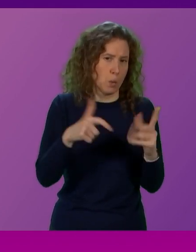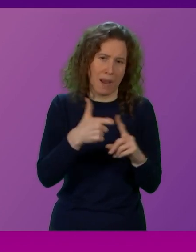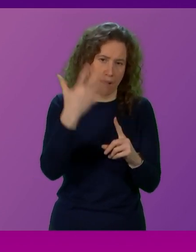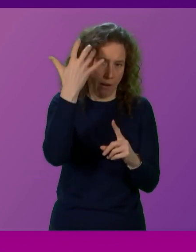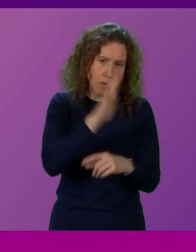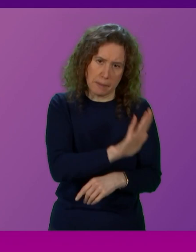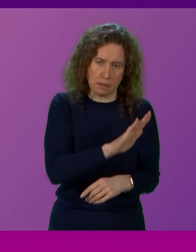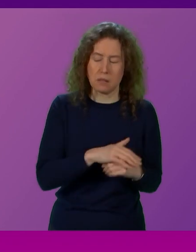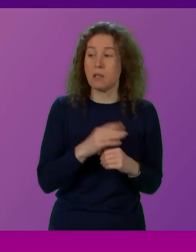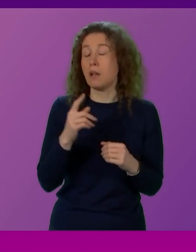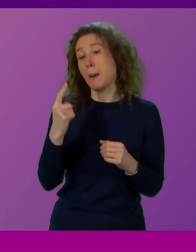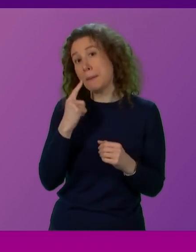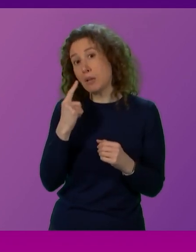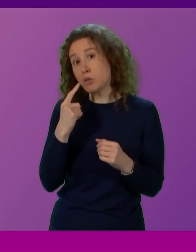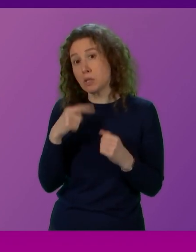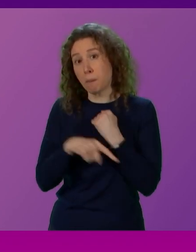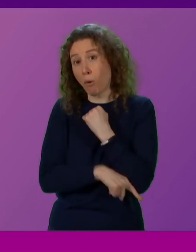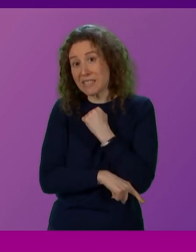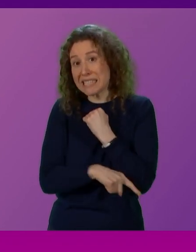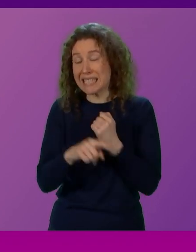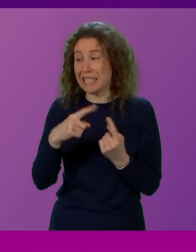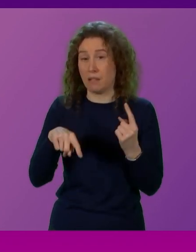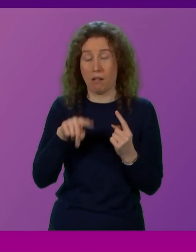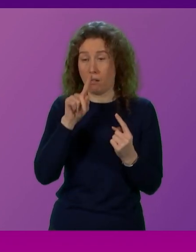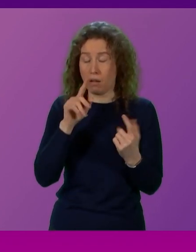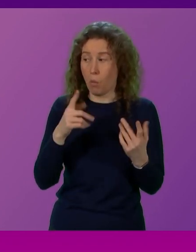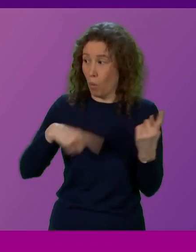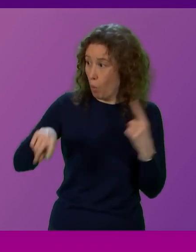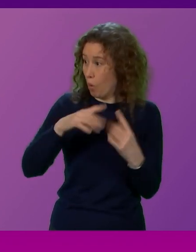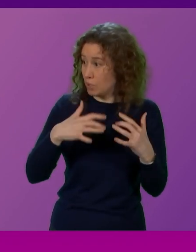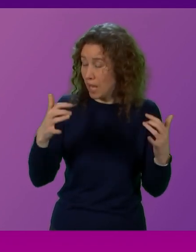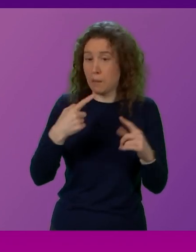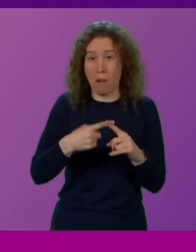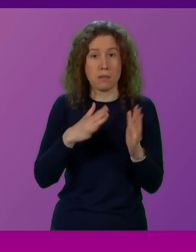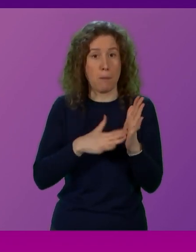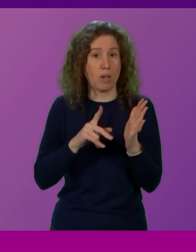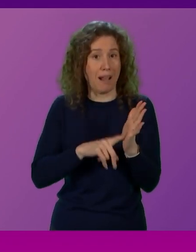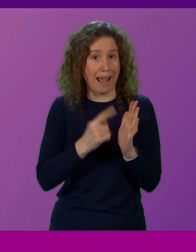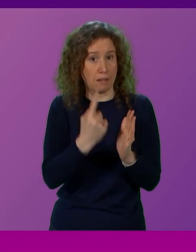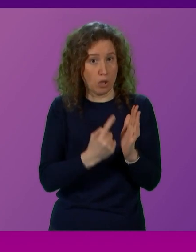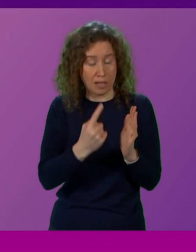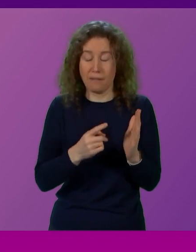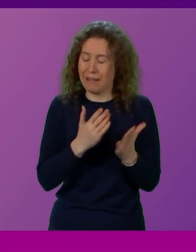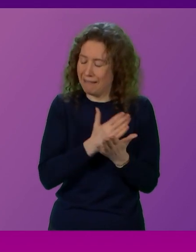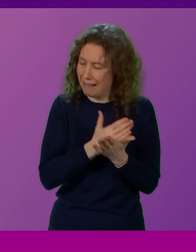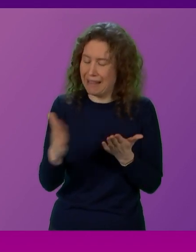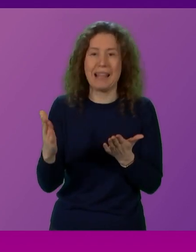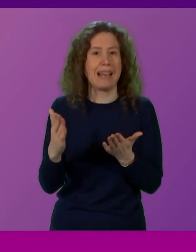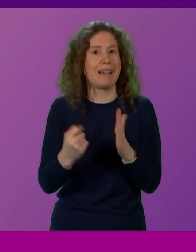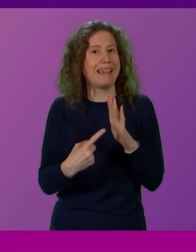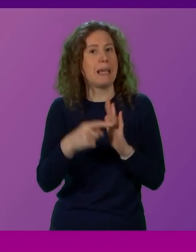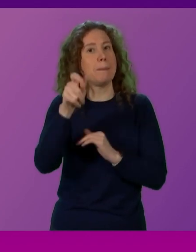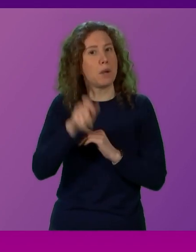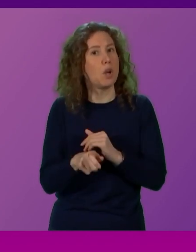On period poverty, all of us across the chamber—Monica Lennon was clearly a key person in this—should